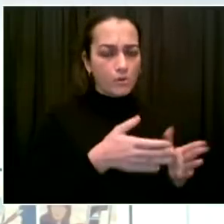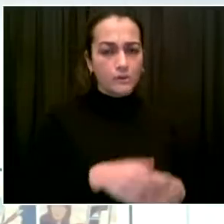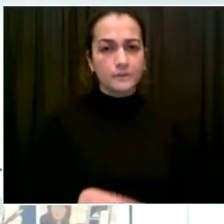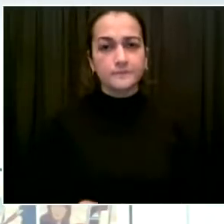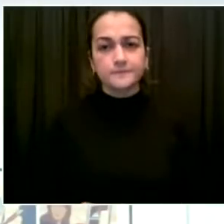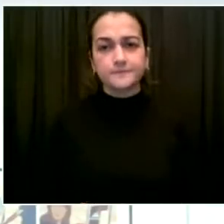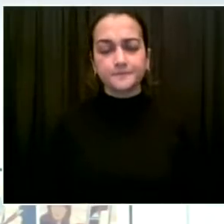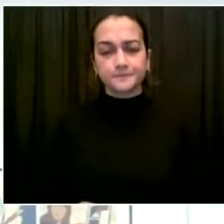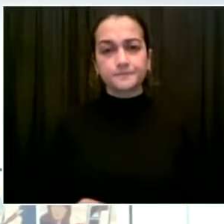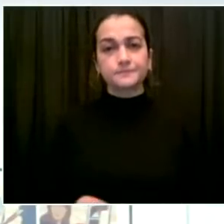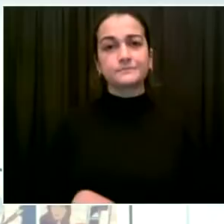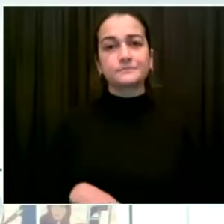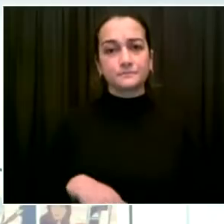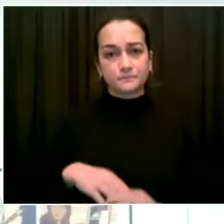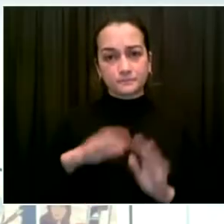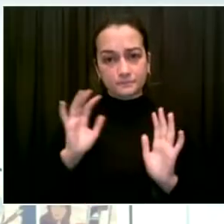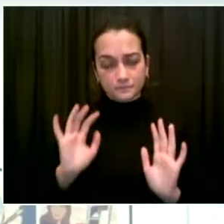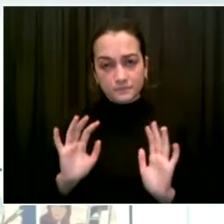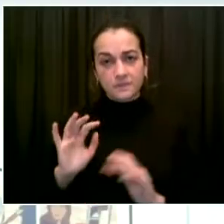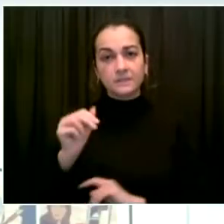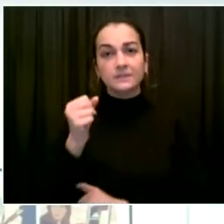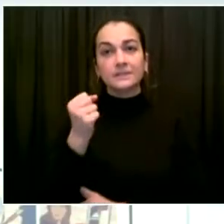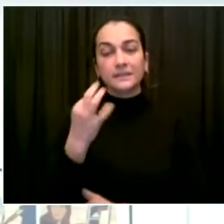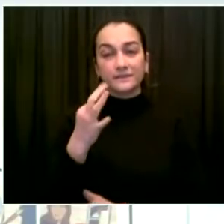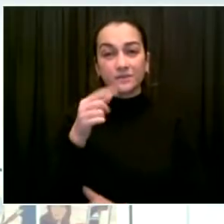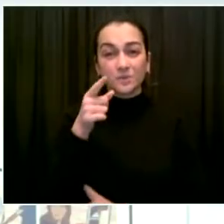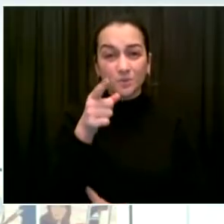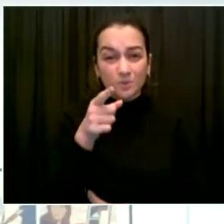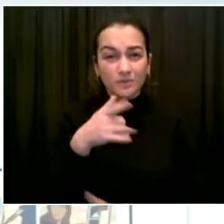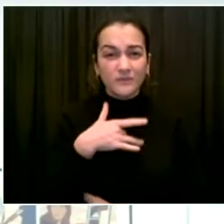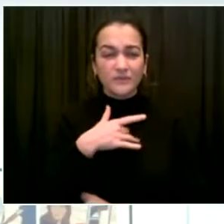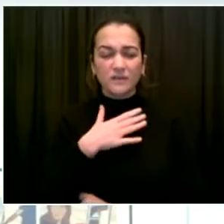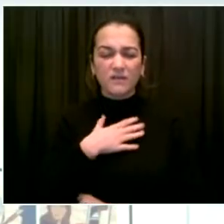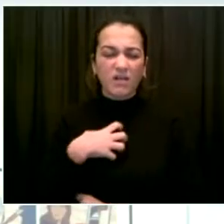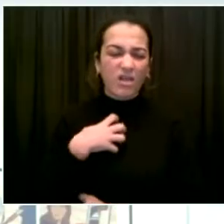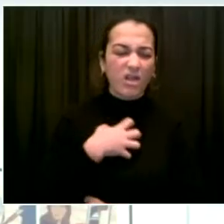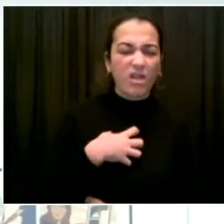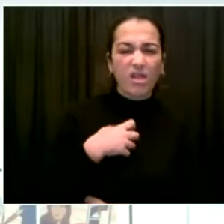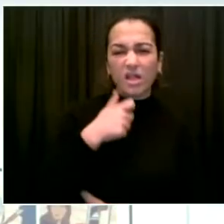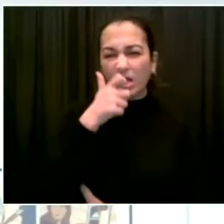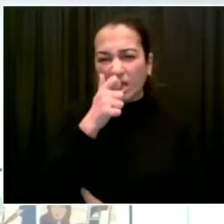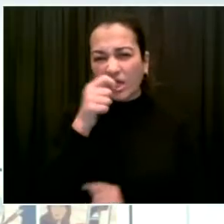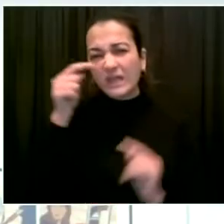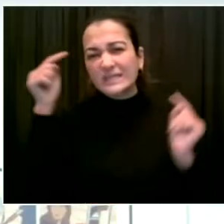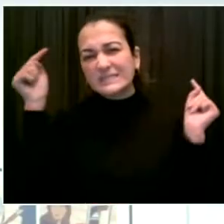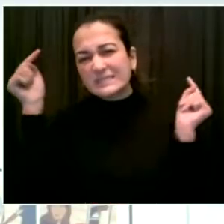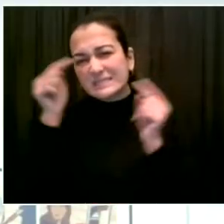ARE IMPORTANT NOT JUST FOR THE SHORT TERM BUT FOR THE LONGER TERM. THE FIRST IS TO ERITERATOE UR GUIDANCE, FOR